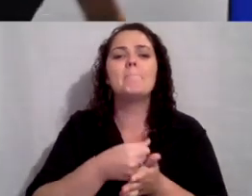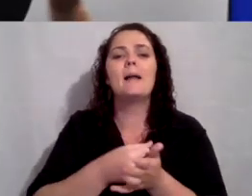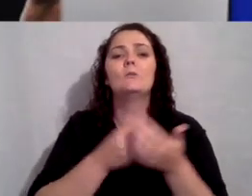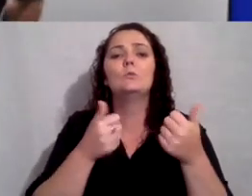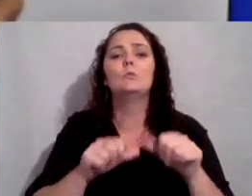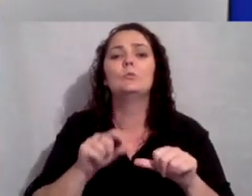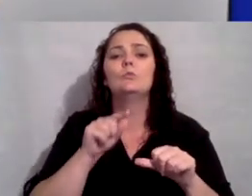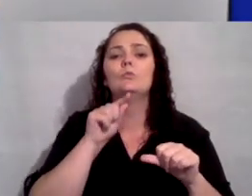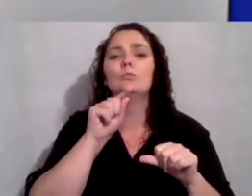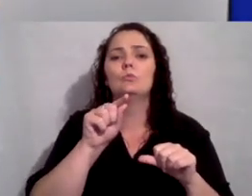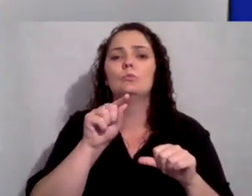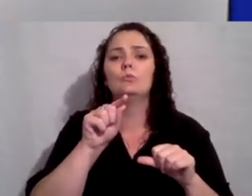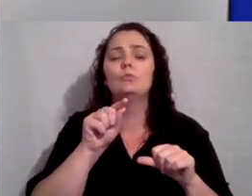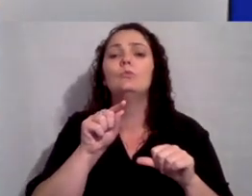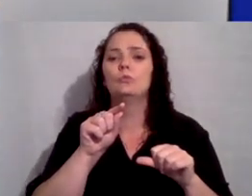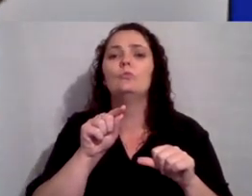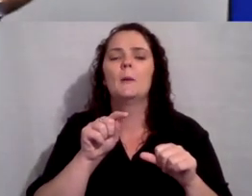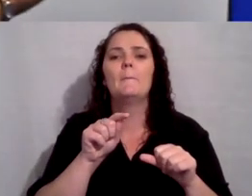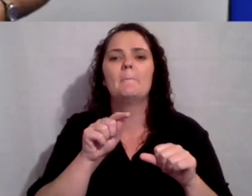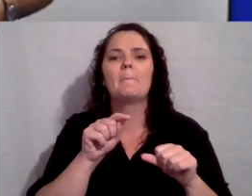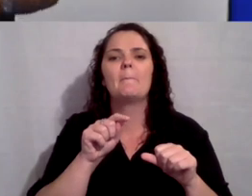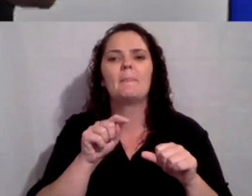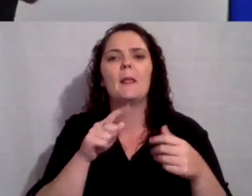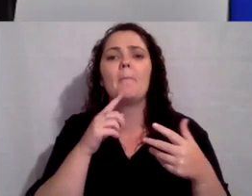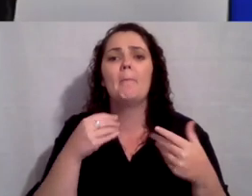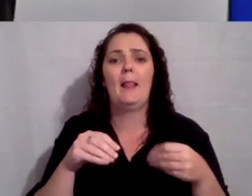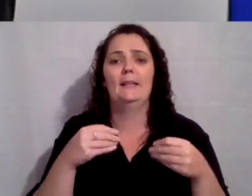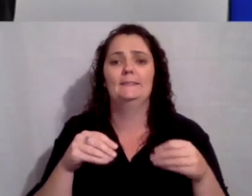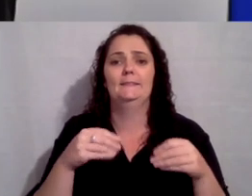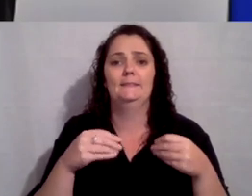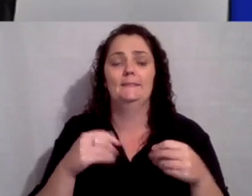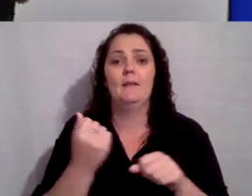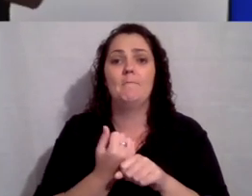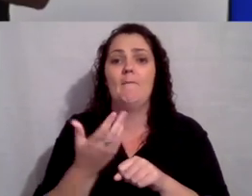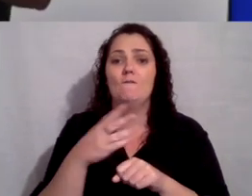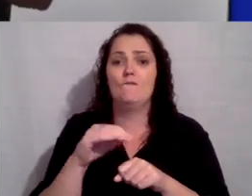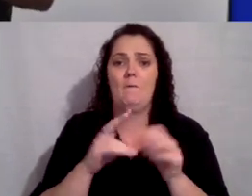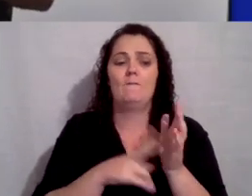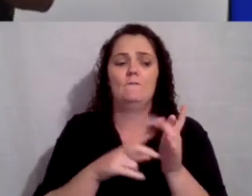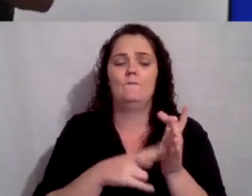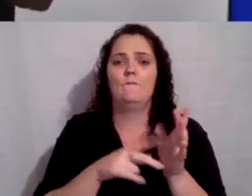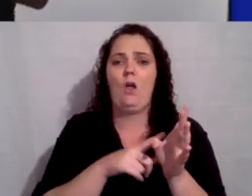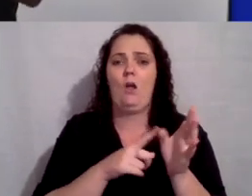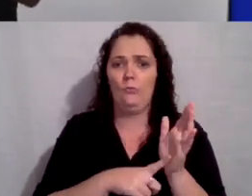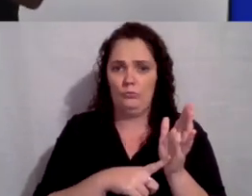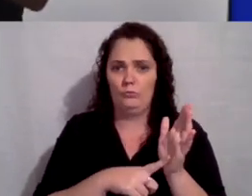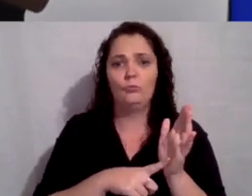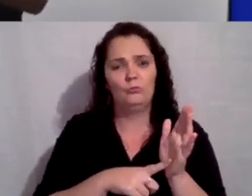in art or in drawing is the plastic eraser and they're made out of vinyl, they're referred to as plastic erasers,